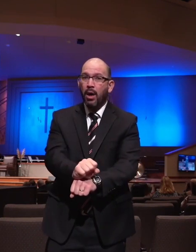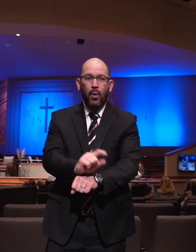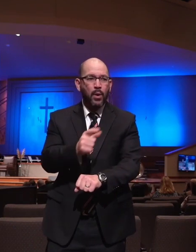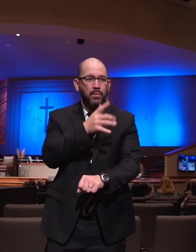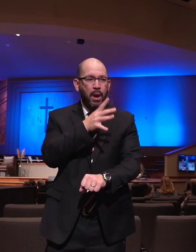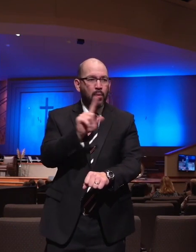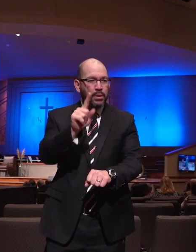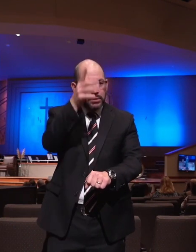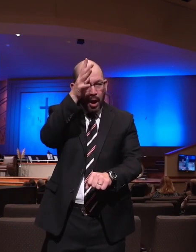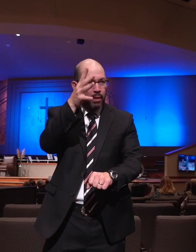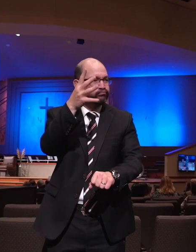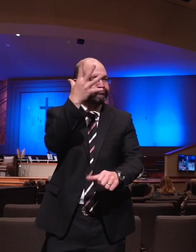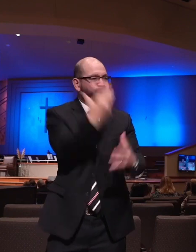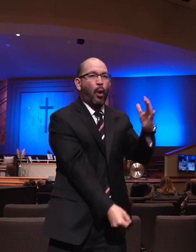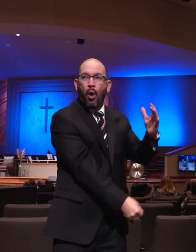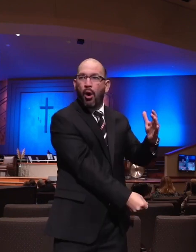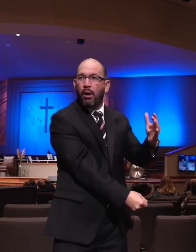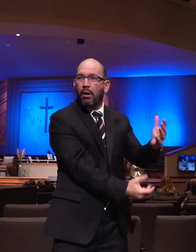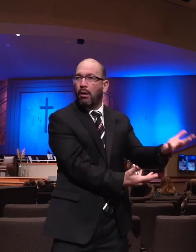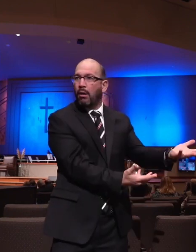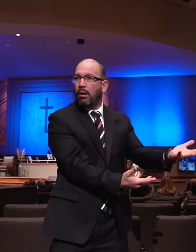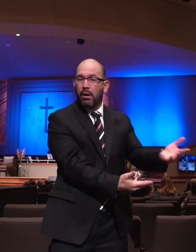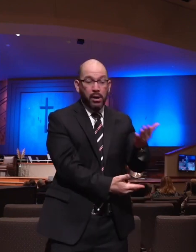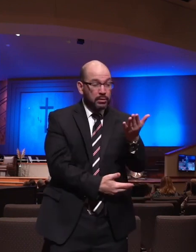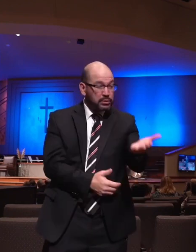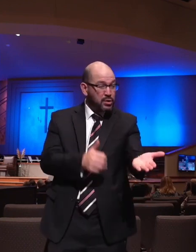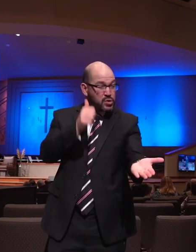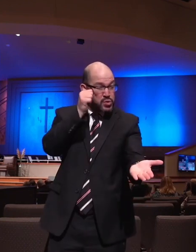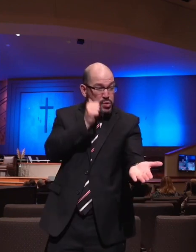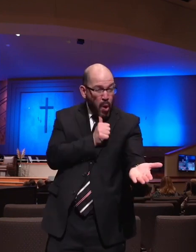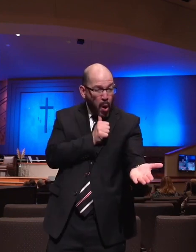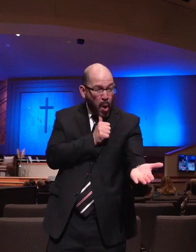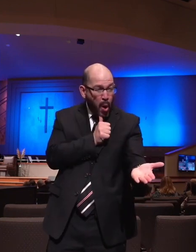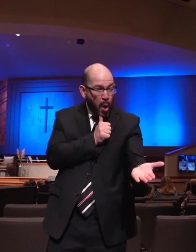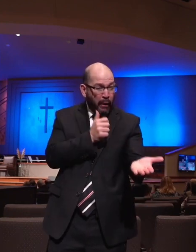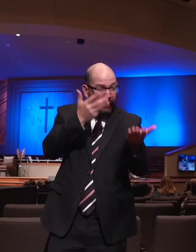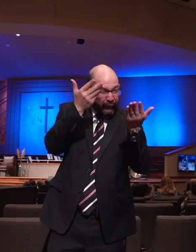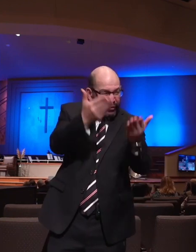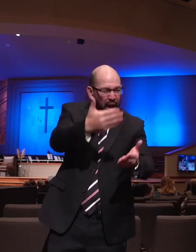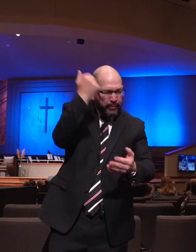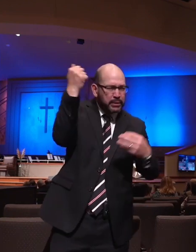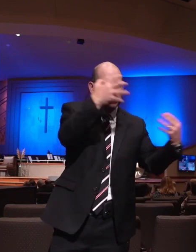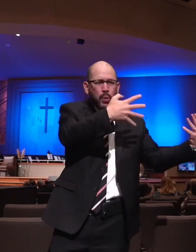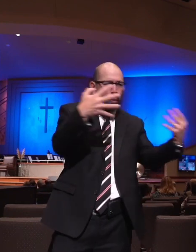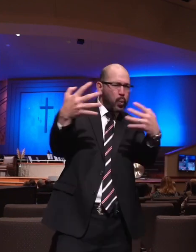this little girl has been uprooted from her house